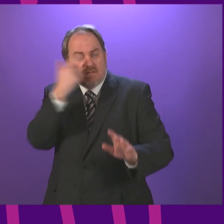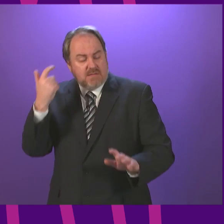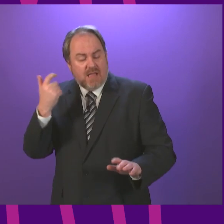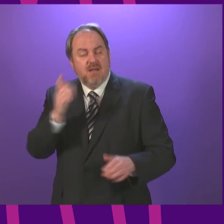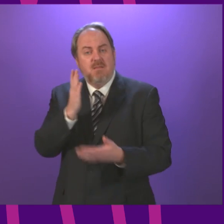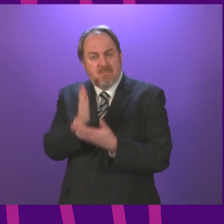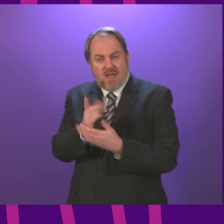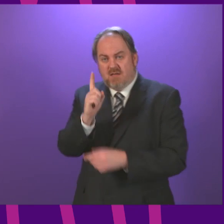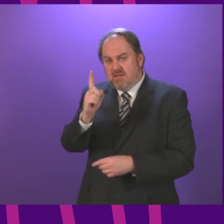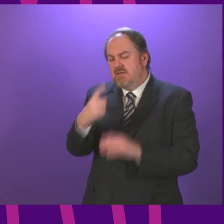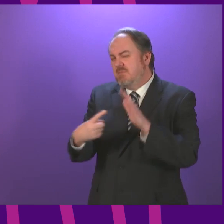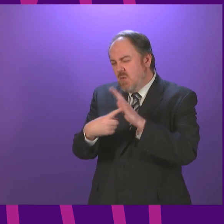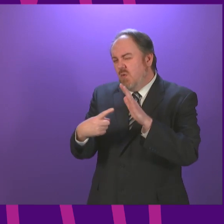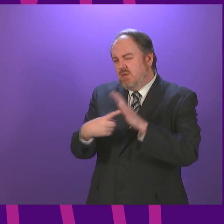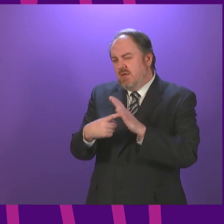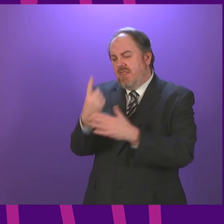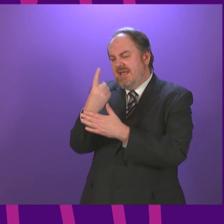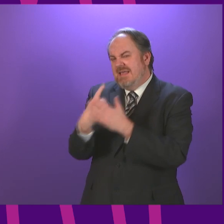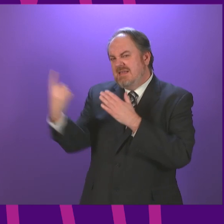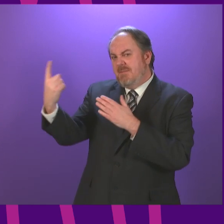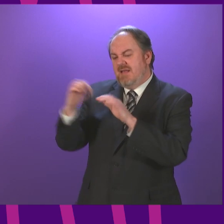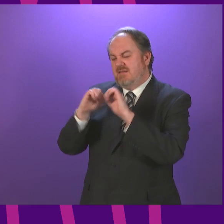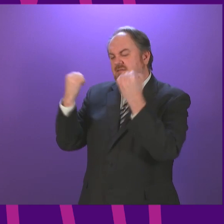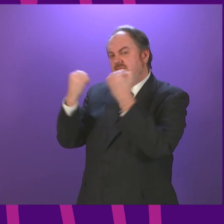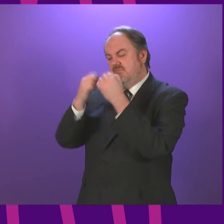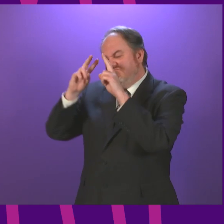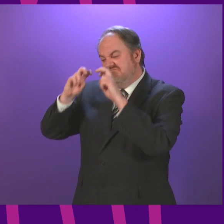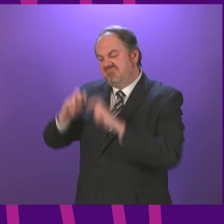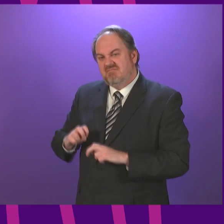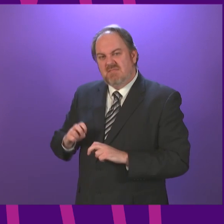independent scrutiny will come up with some answers.